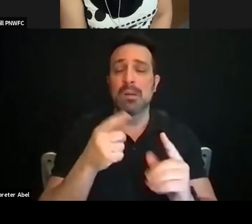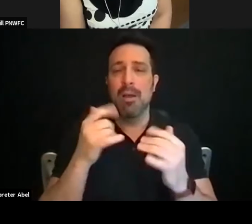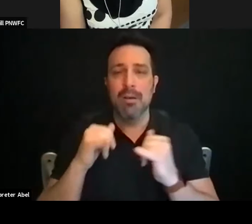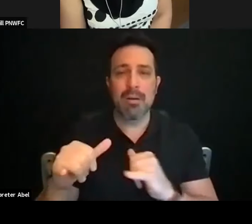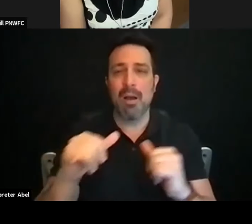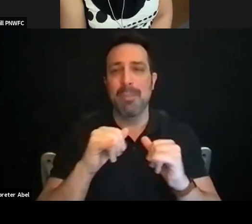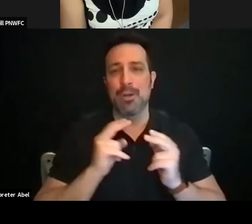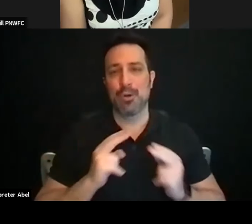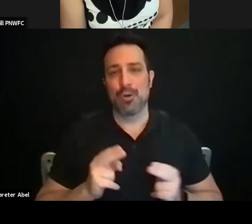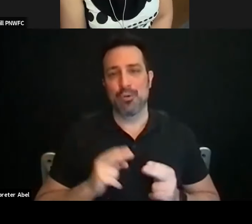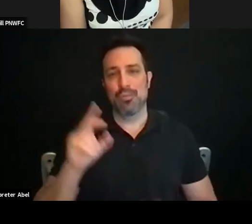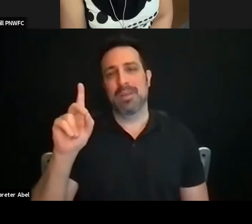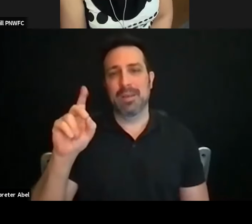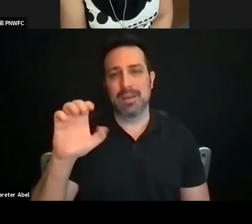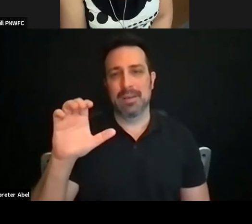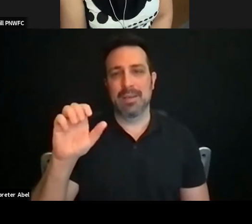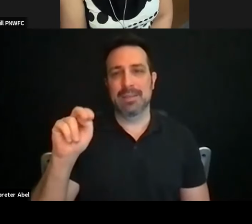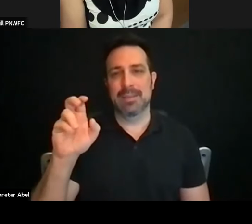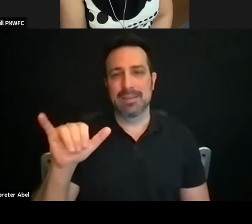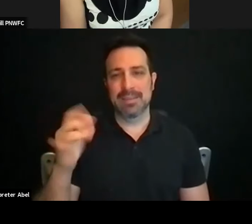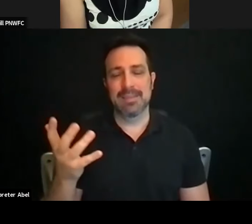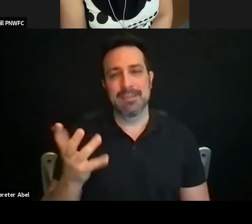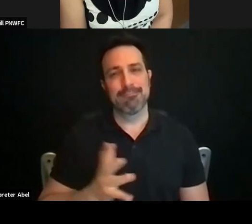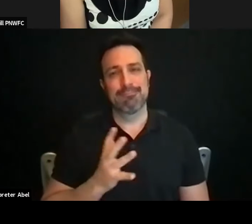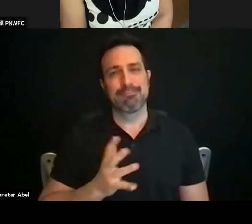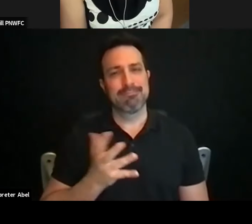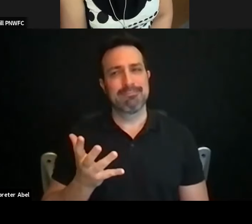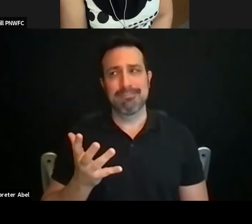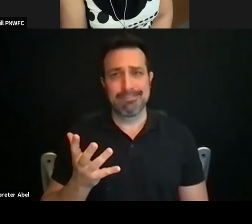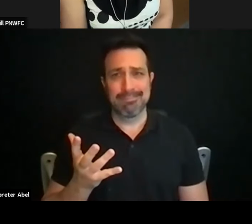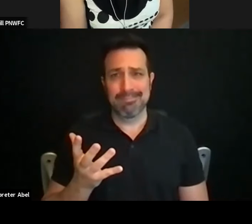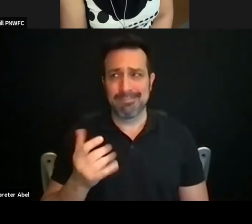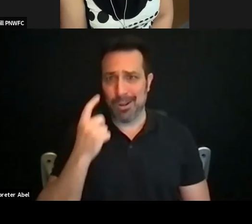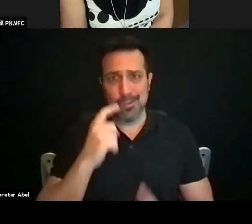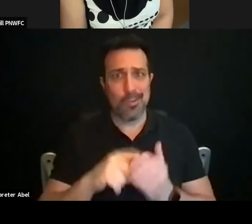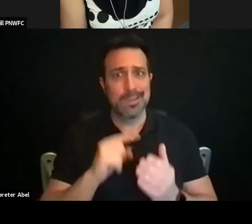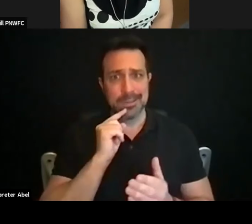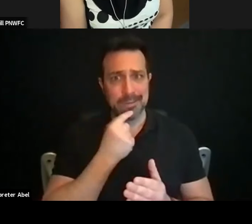help. >> Everything that he just spoke about actually does work and it boils down to common